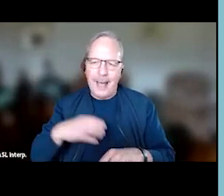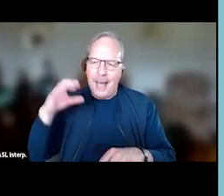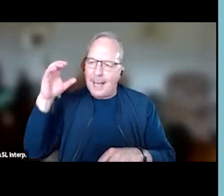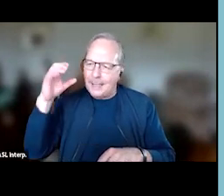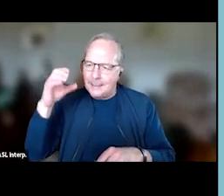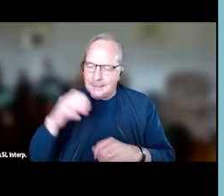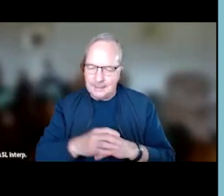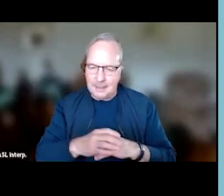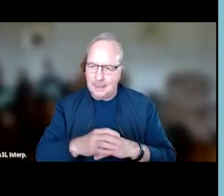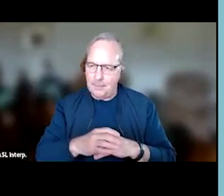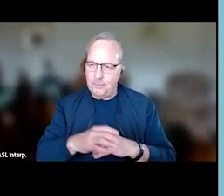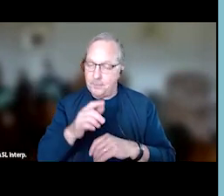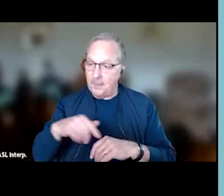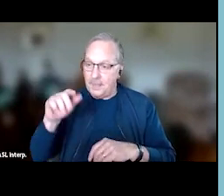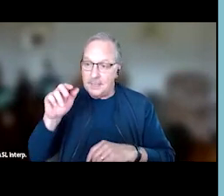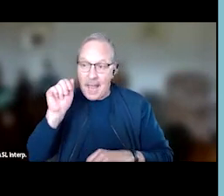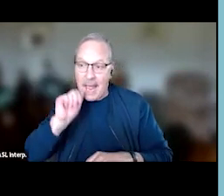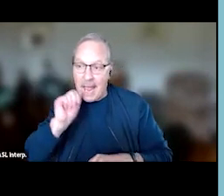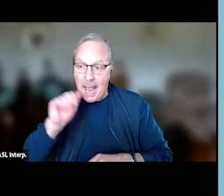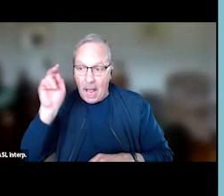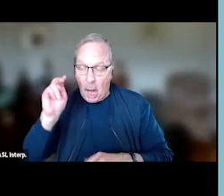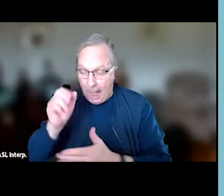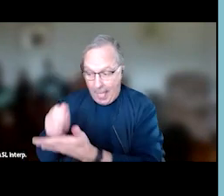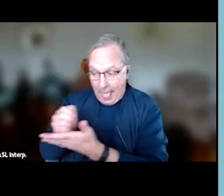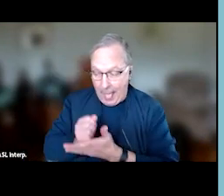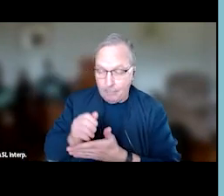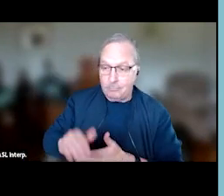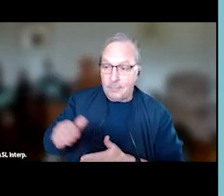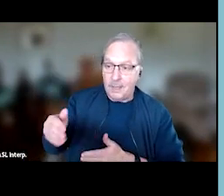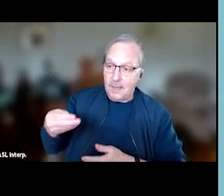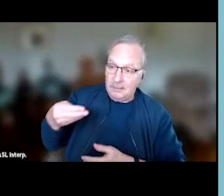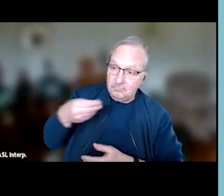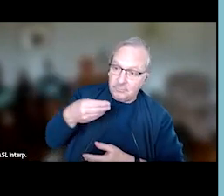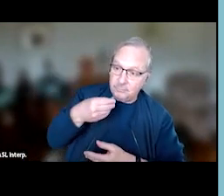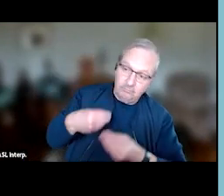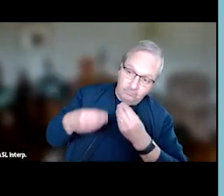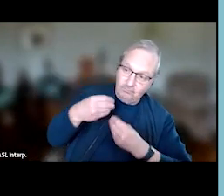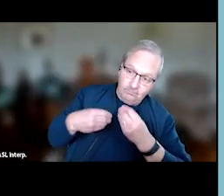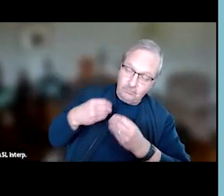These aunties and uncles helped raise me. They fed me, protected me, and kept me safe.